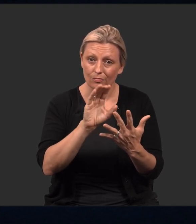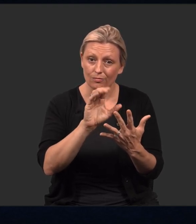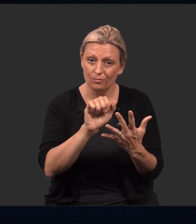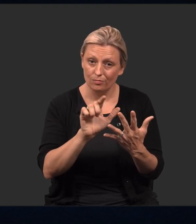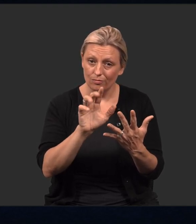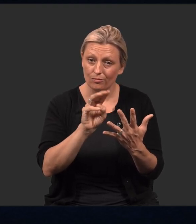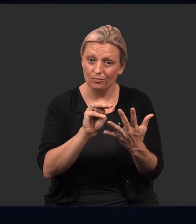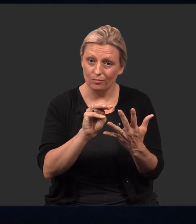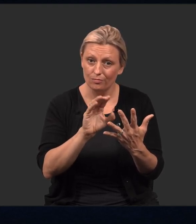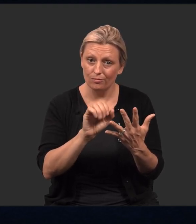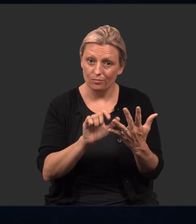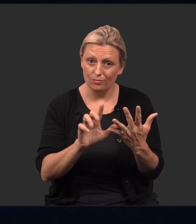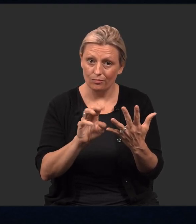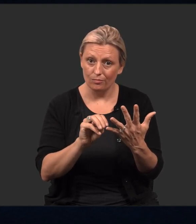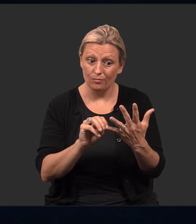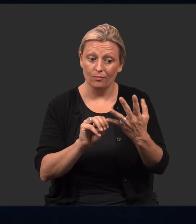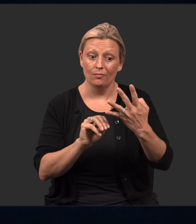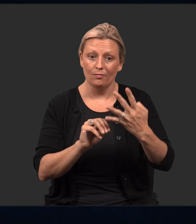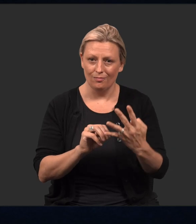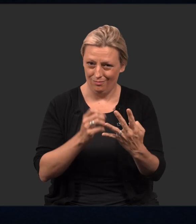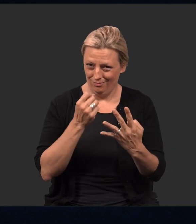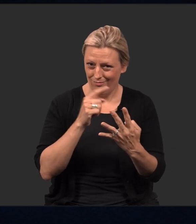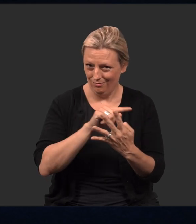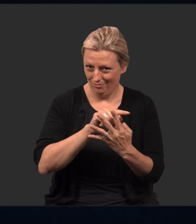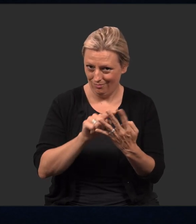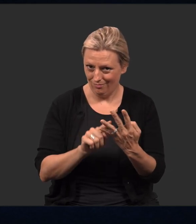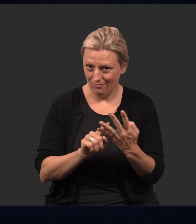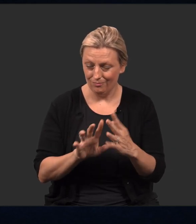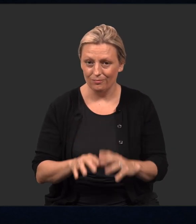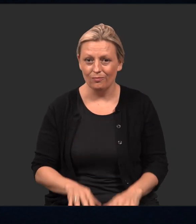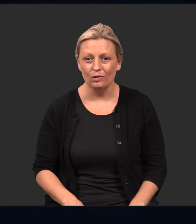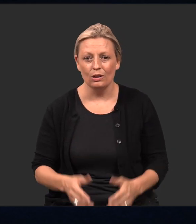Once you have completed five cycles of this, you will do the same thing but repeating it four times, with four cycles.